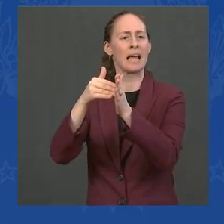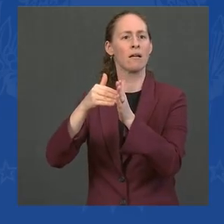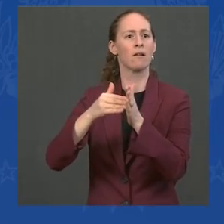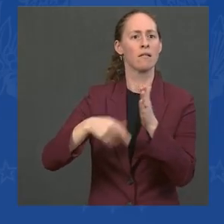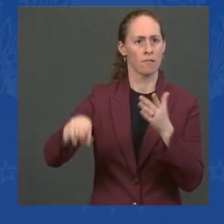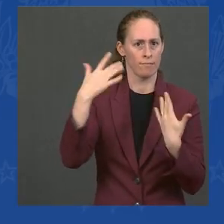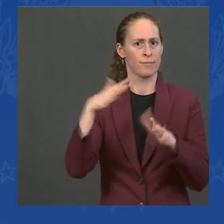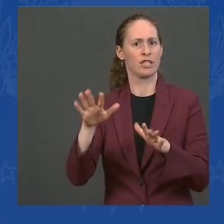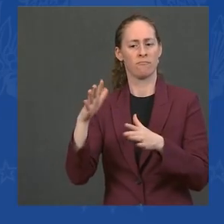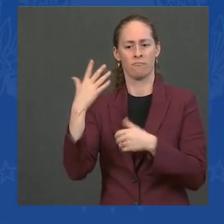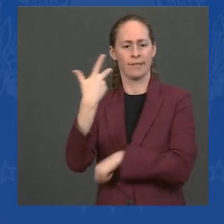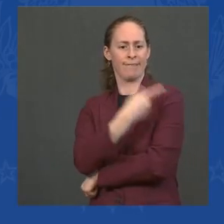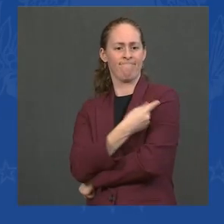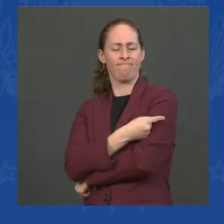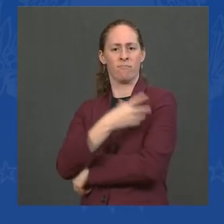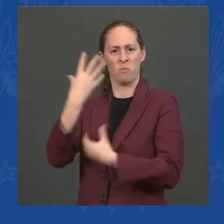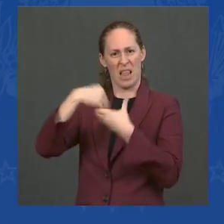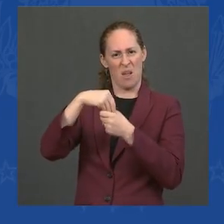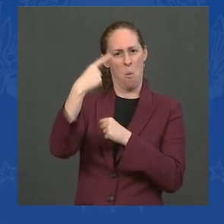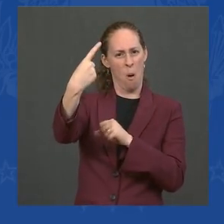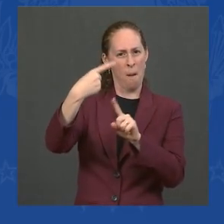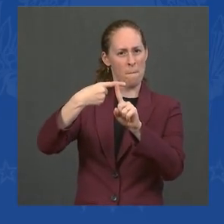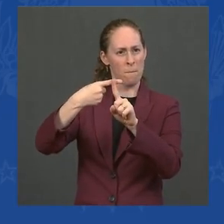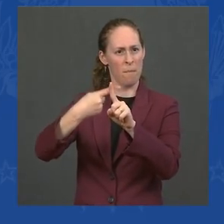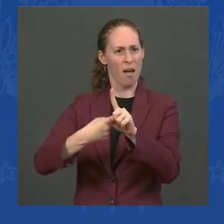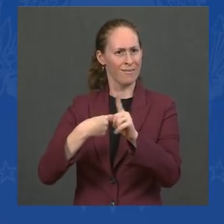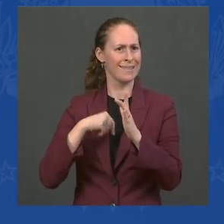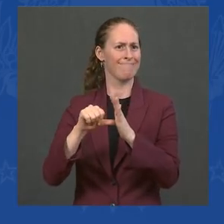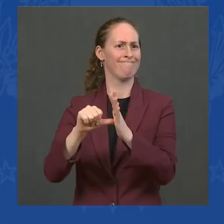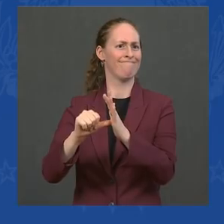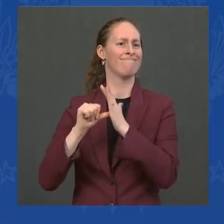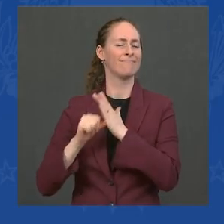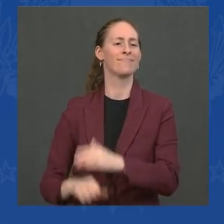So in the words of the James Bond movie opening tonight,